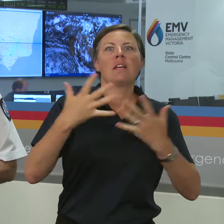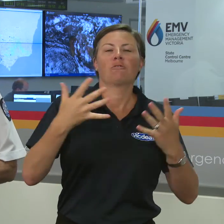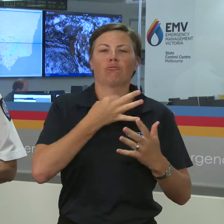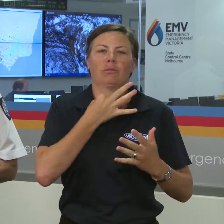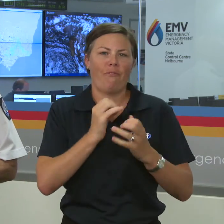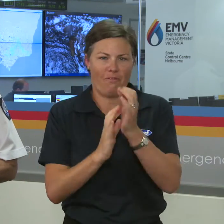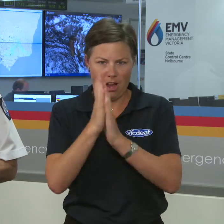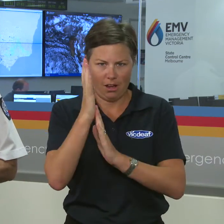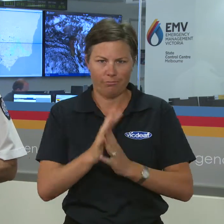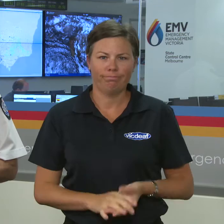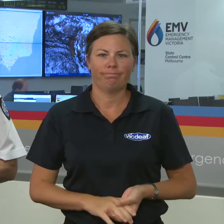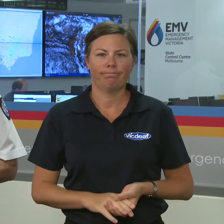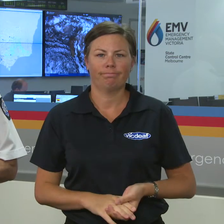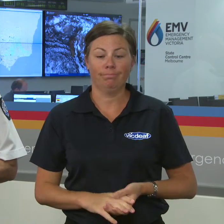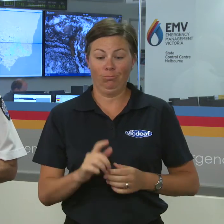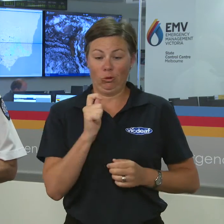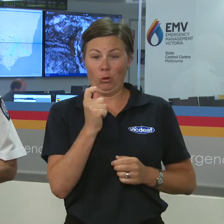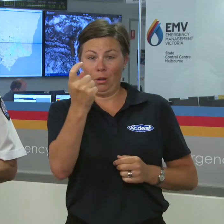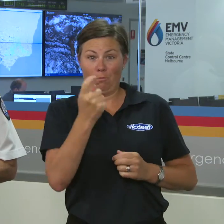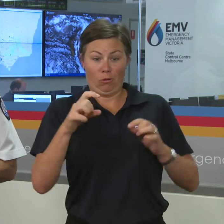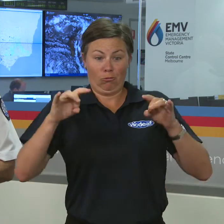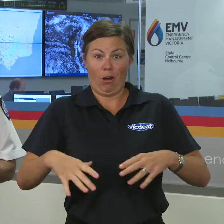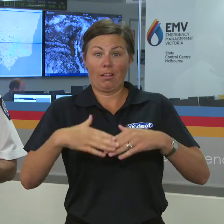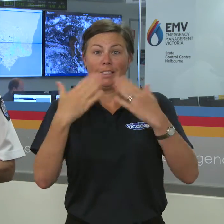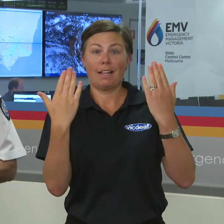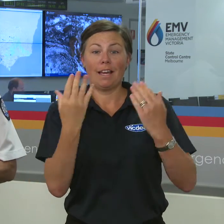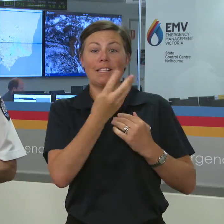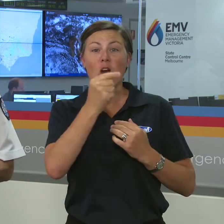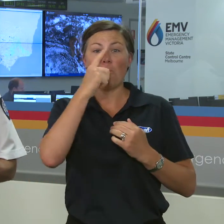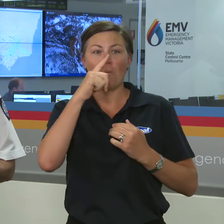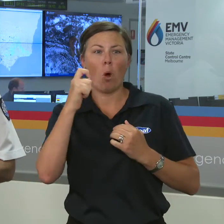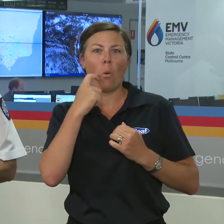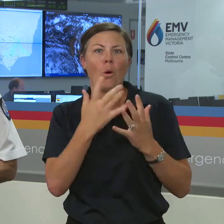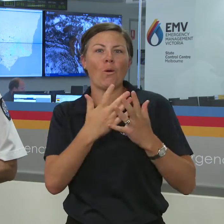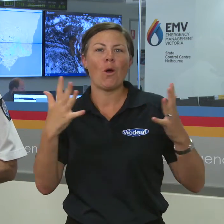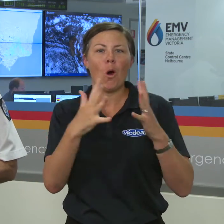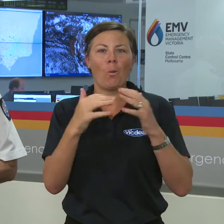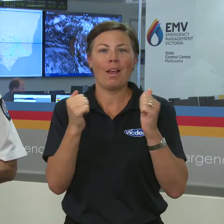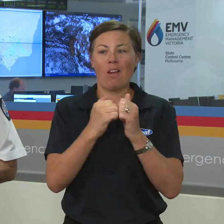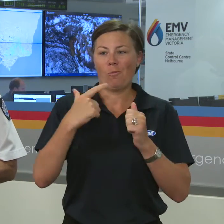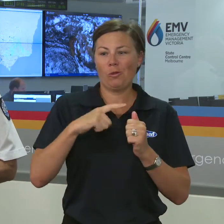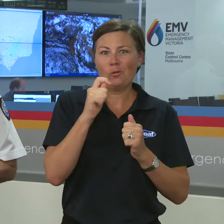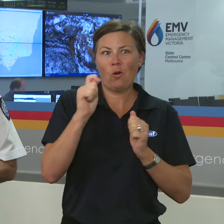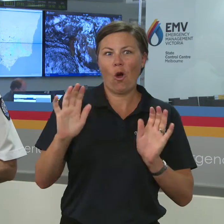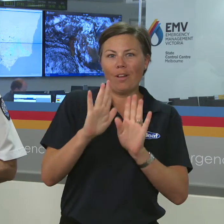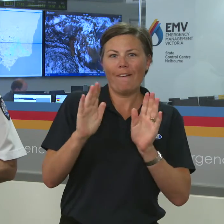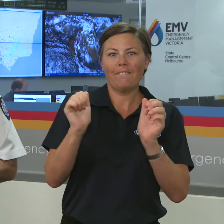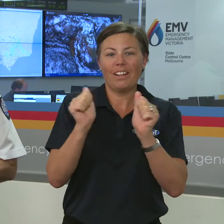off, we’re moving into Australia Day, some people will make that a long weekend. It’s the end of the school holidays. You know, next week the kids are back at school.